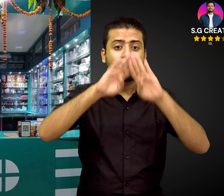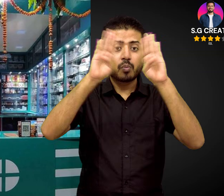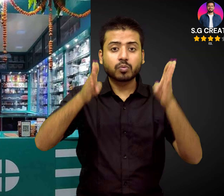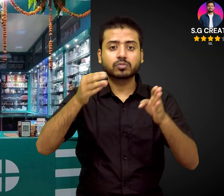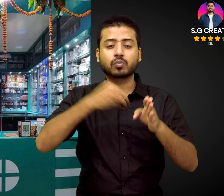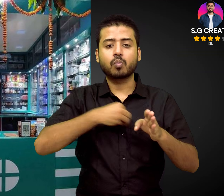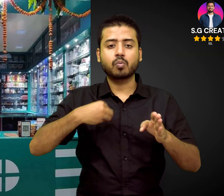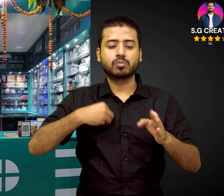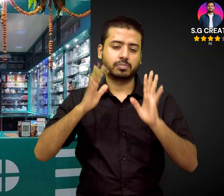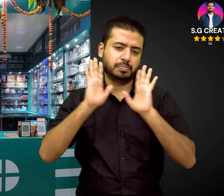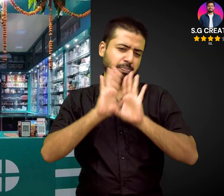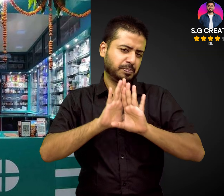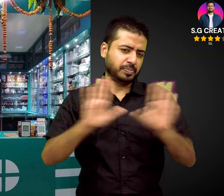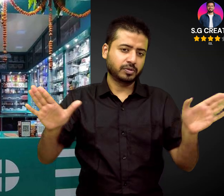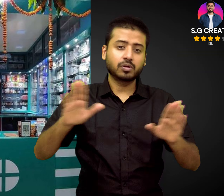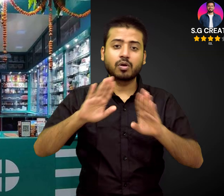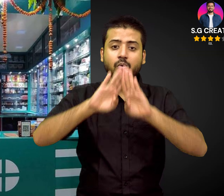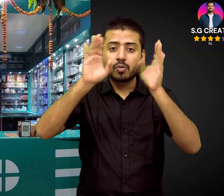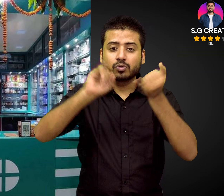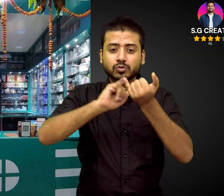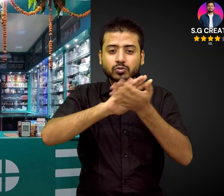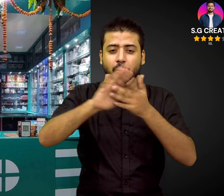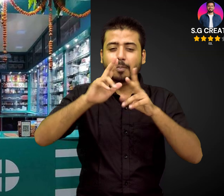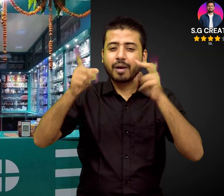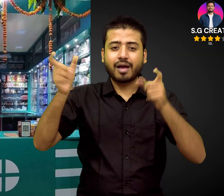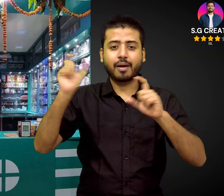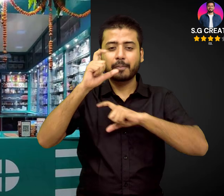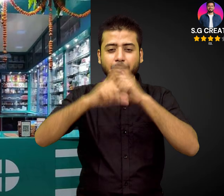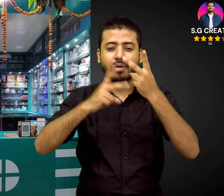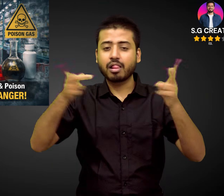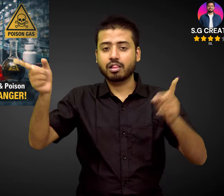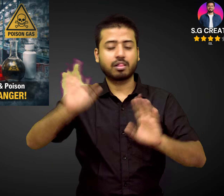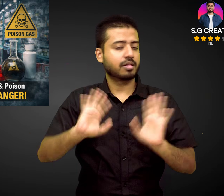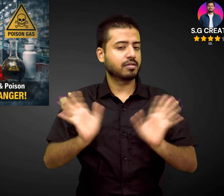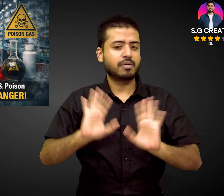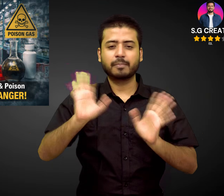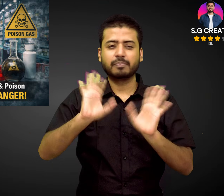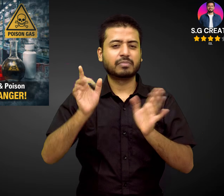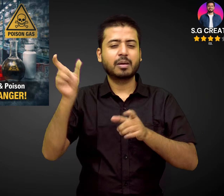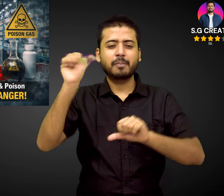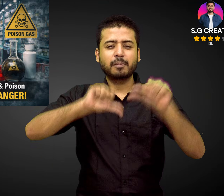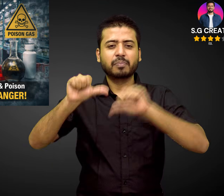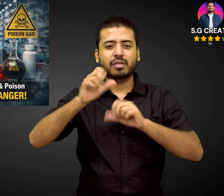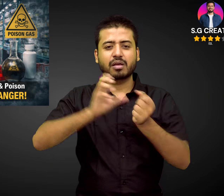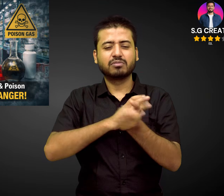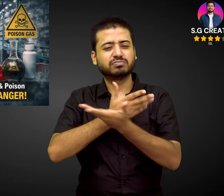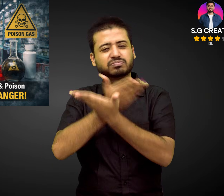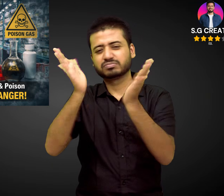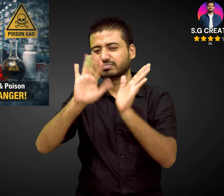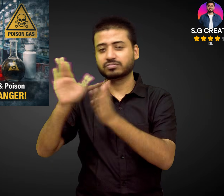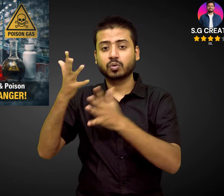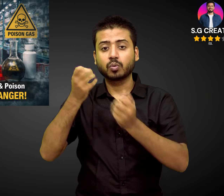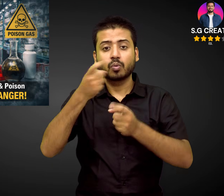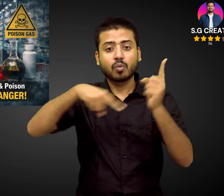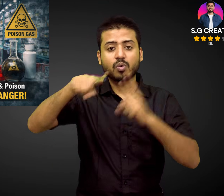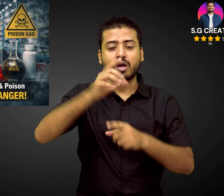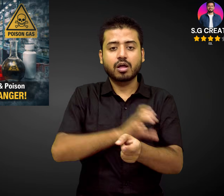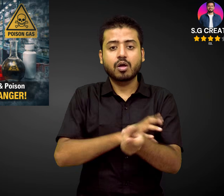dollar. The resulting molecule has a hydrophobic water repelling fatbinding tail and a hydrophilic